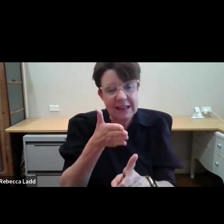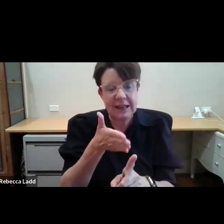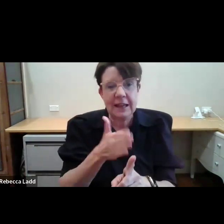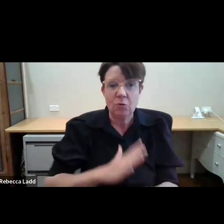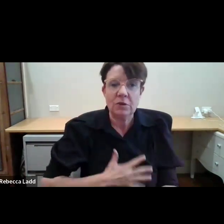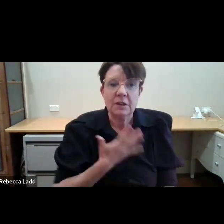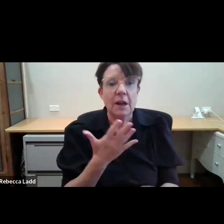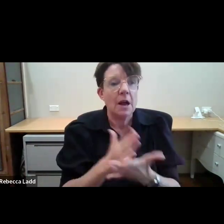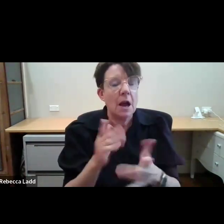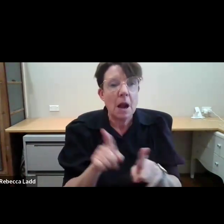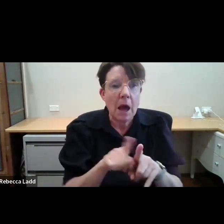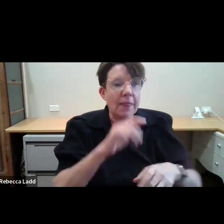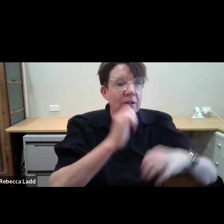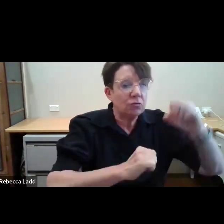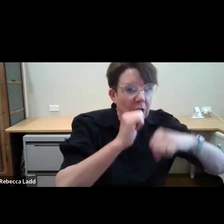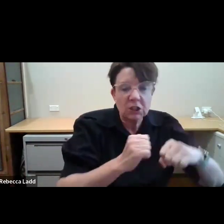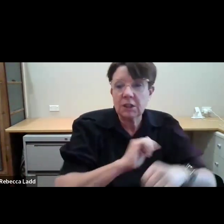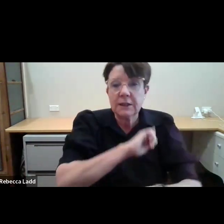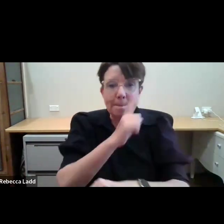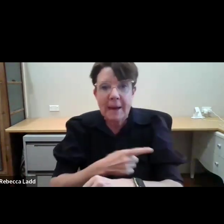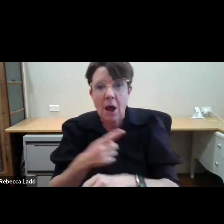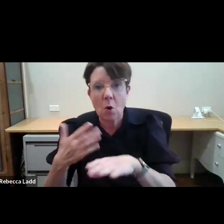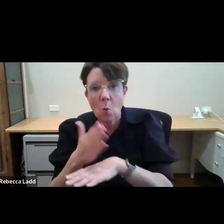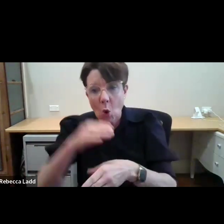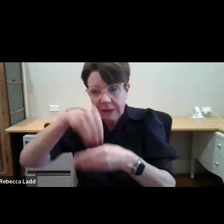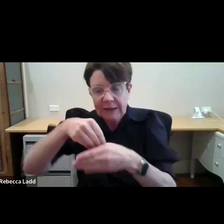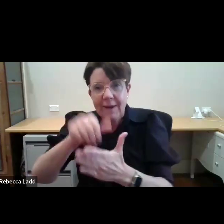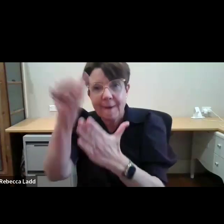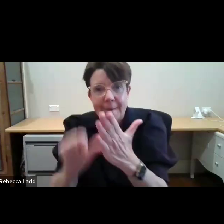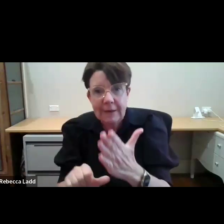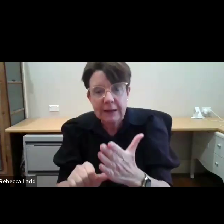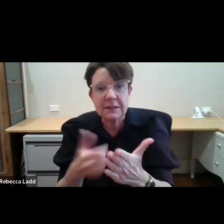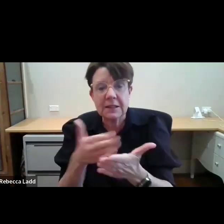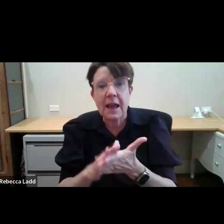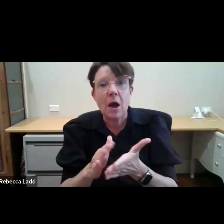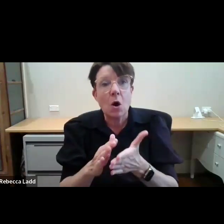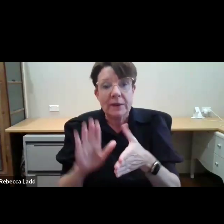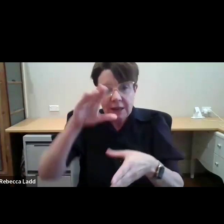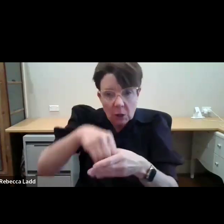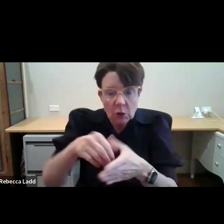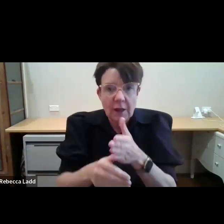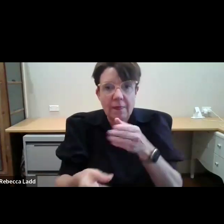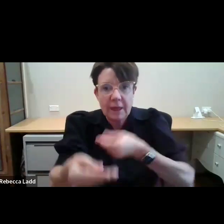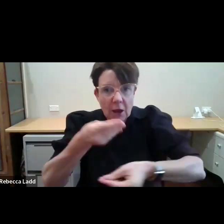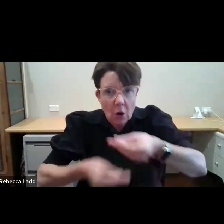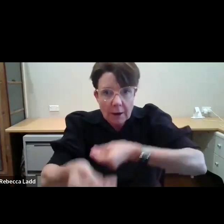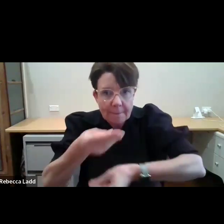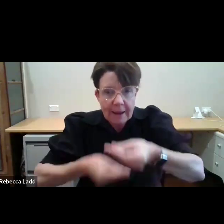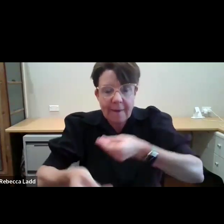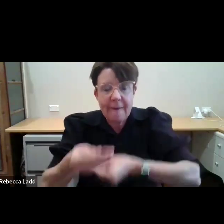constructed, and how they are factored into the economy and that has, for the last 50 years, largely been without considering the